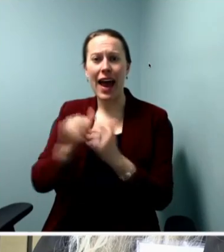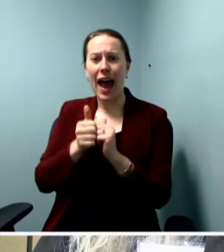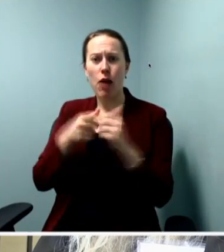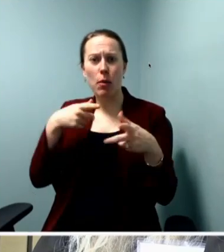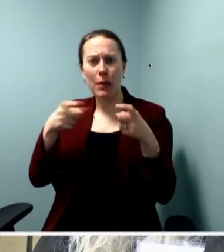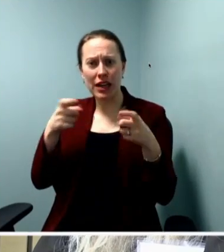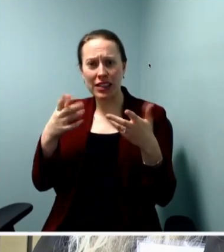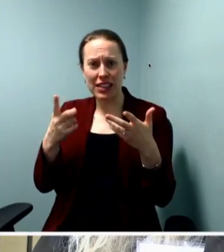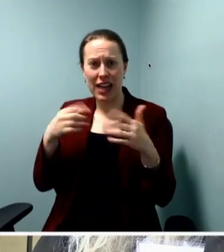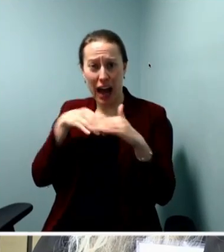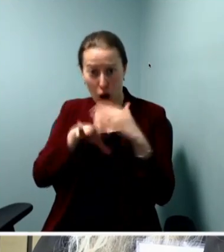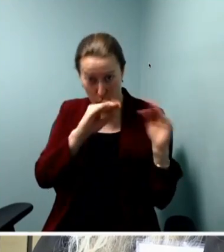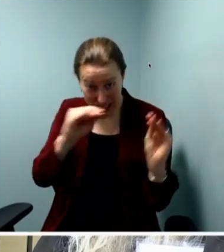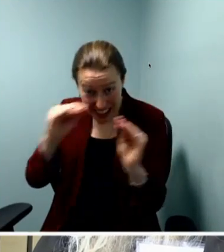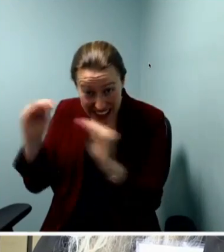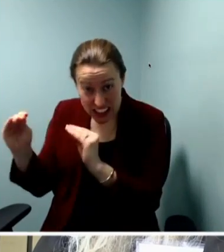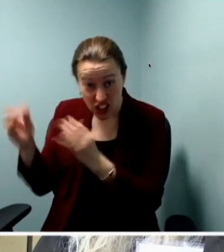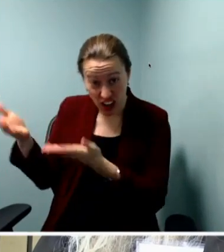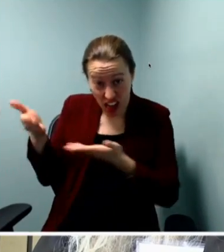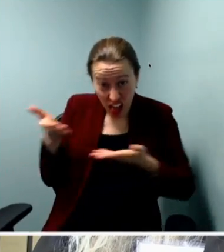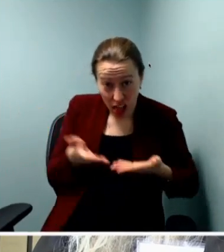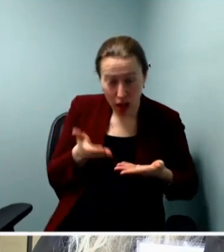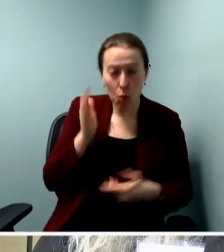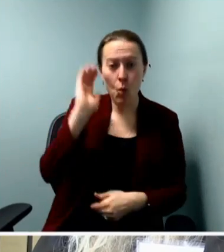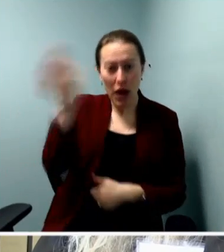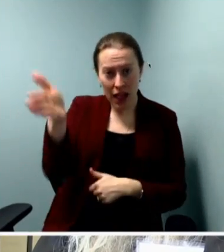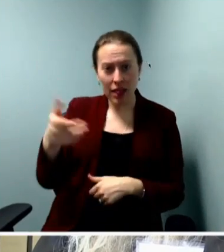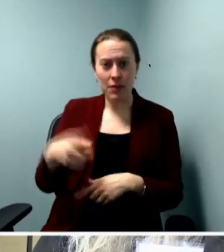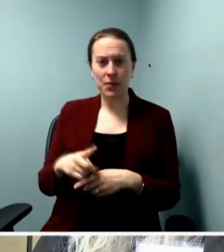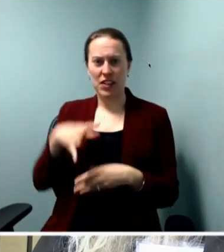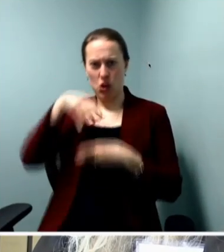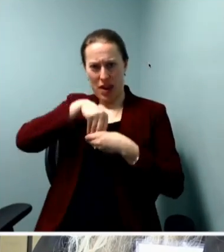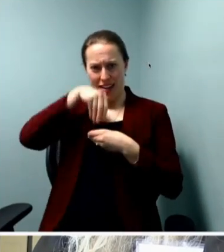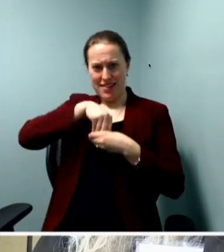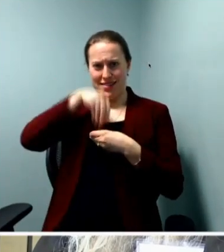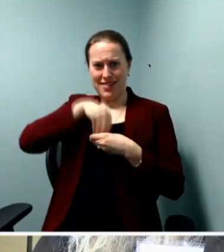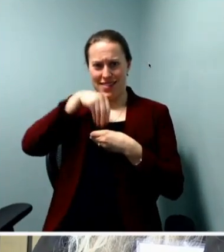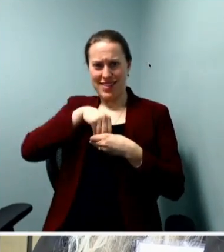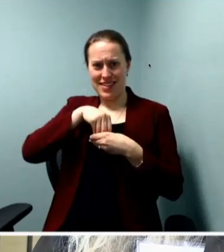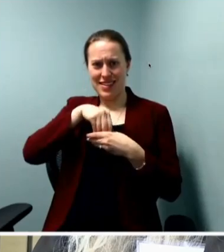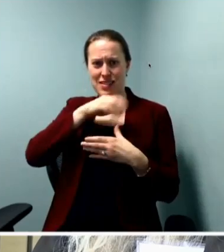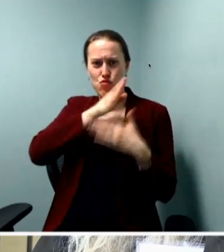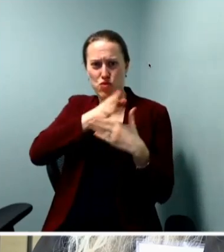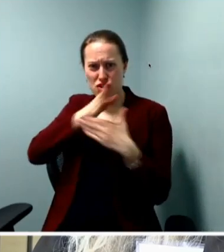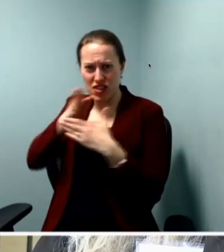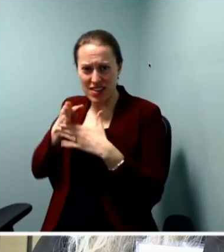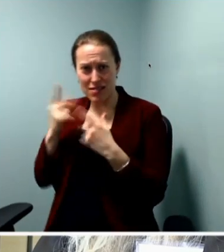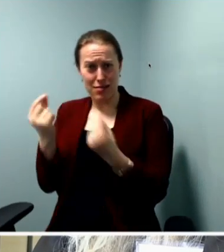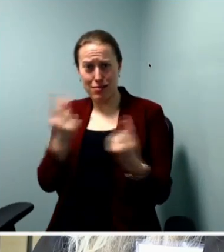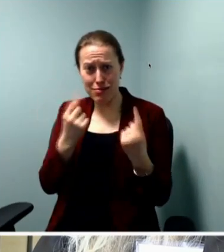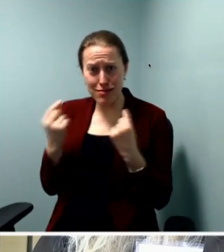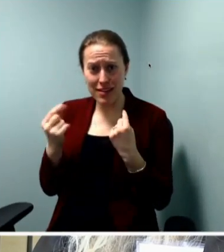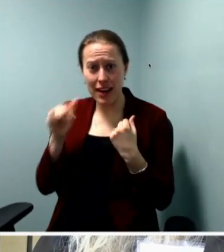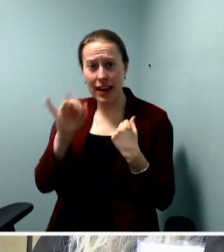How do you manage your inherent prejudices towards the child with autism who has behaviors, who wants to do something?